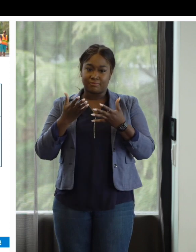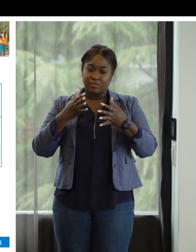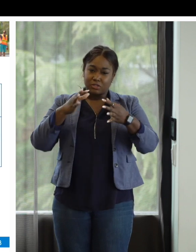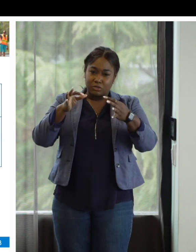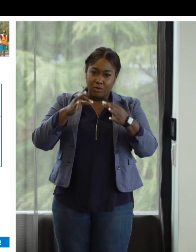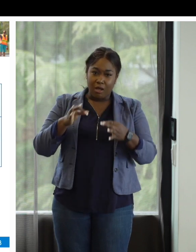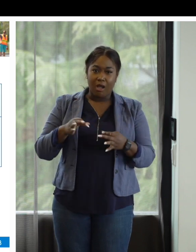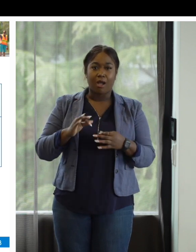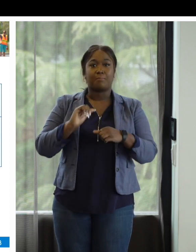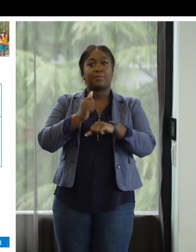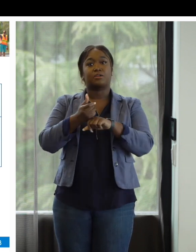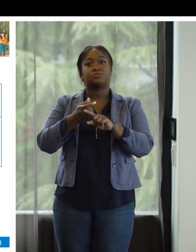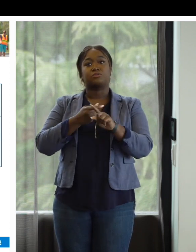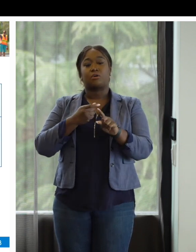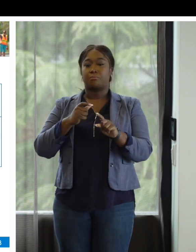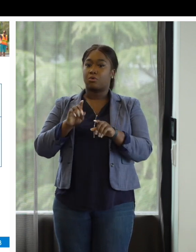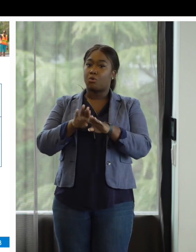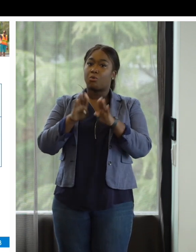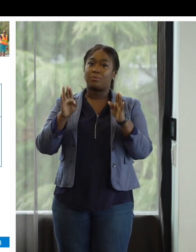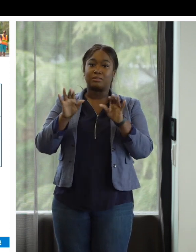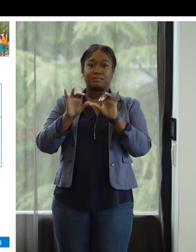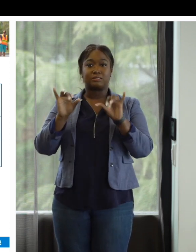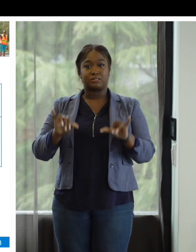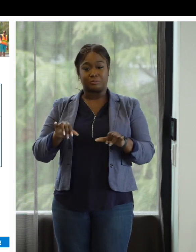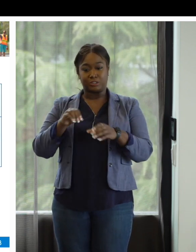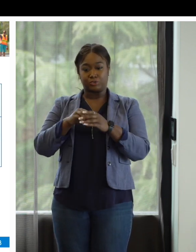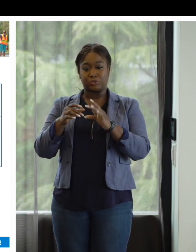systems interconnect model where you have different